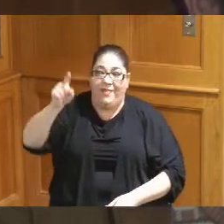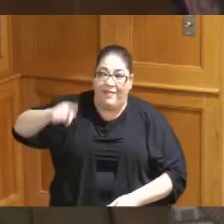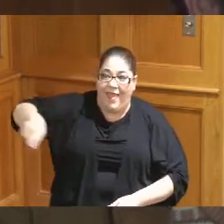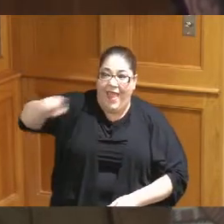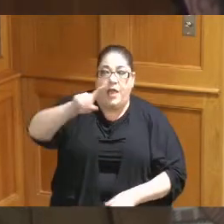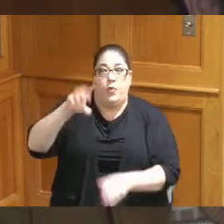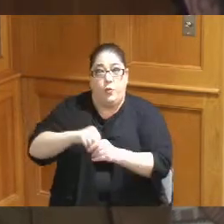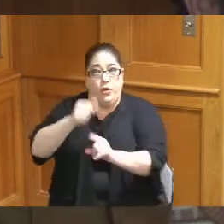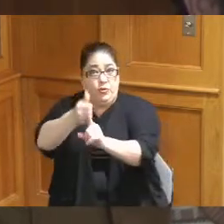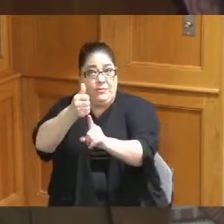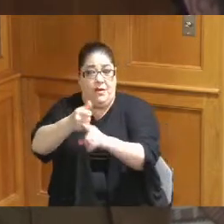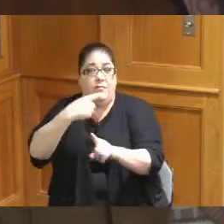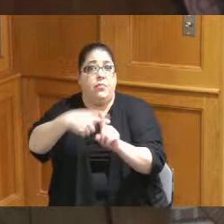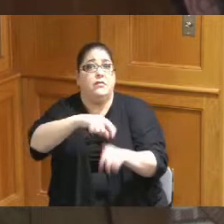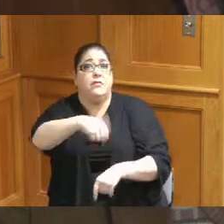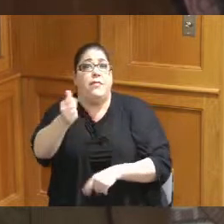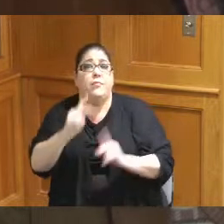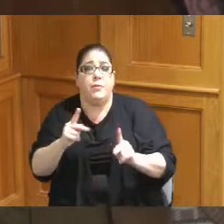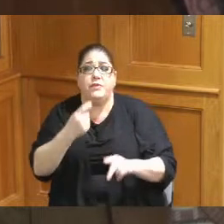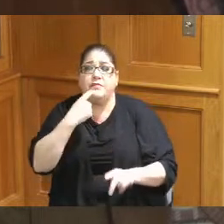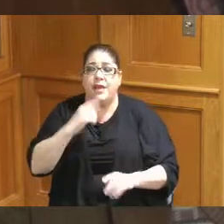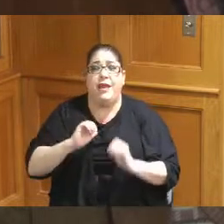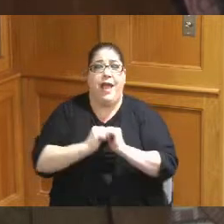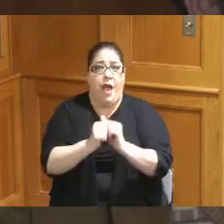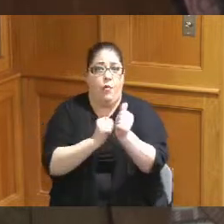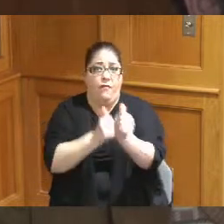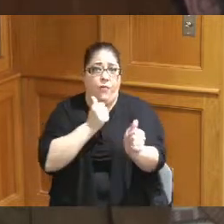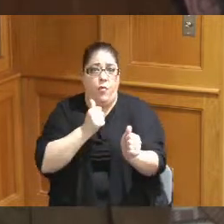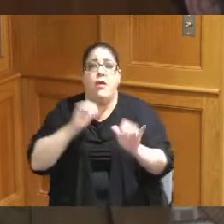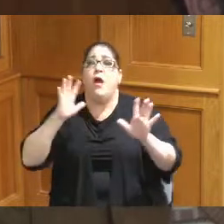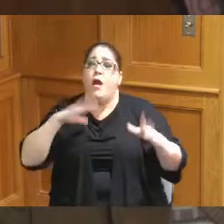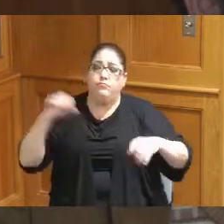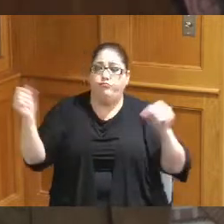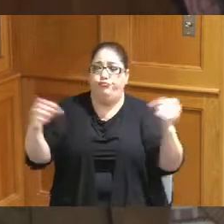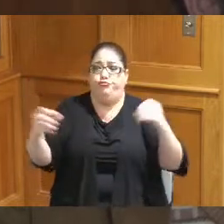and others said here's the way we would do it and so the prevention dollars are there in the